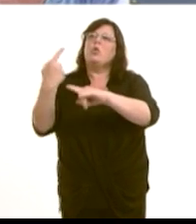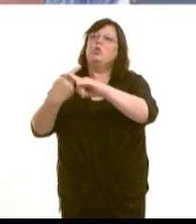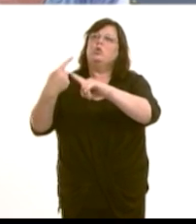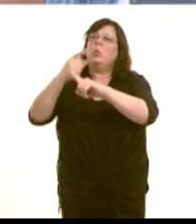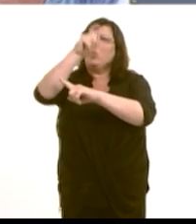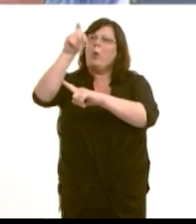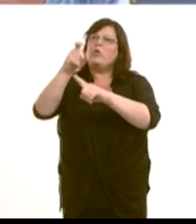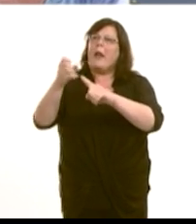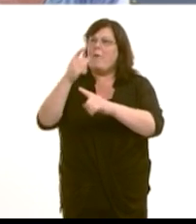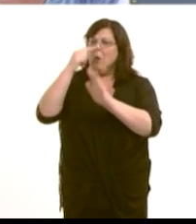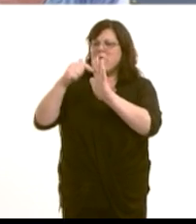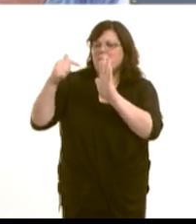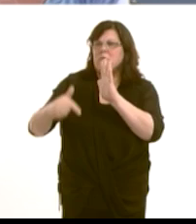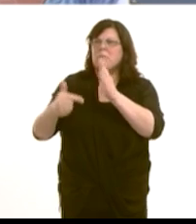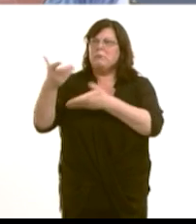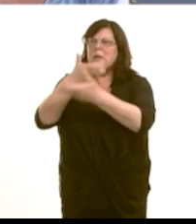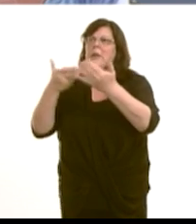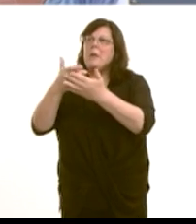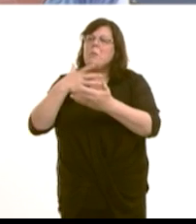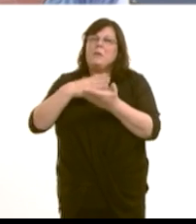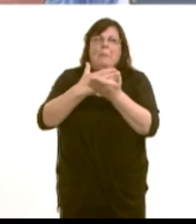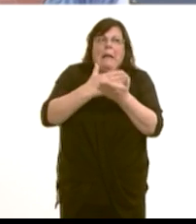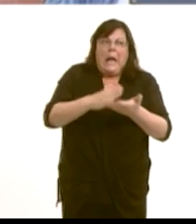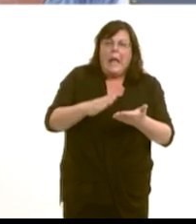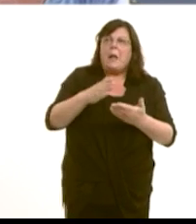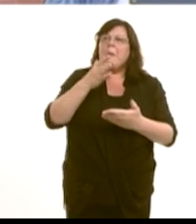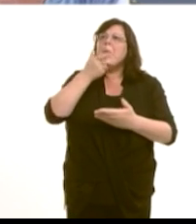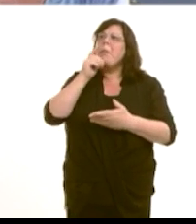to be clear that EU citizens are a net benefit to Wales.